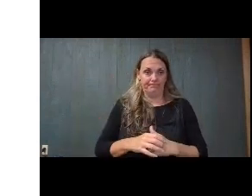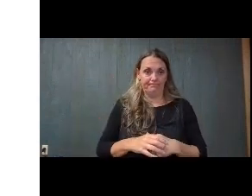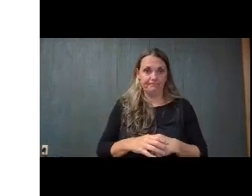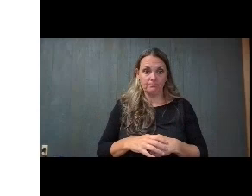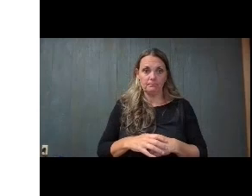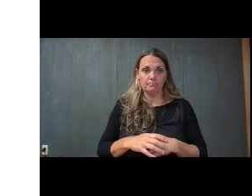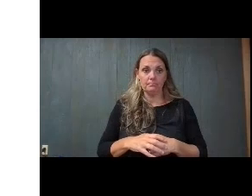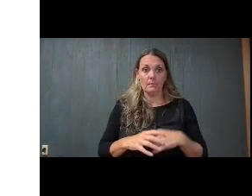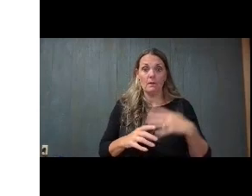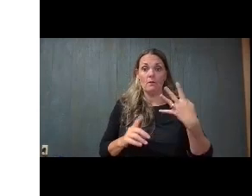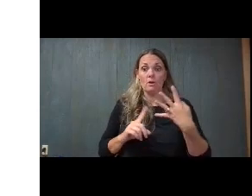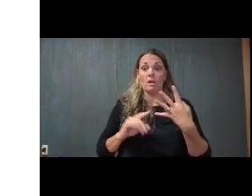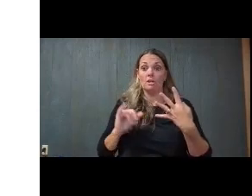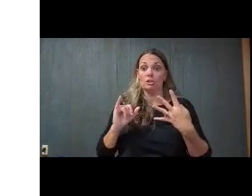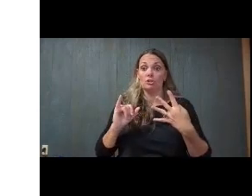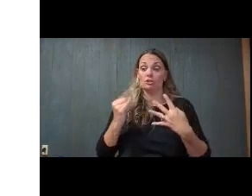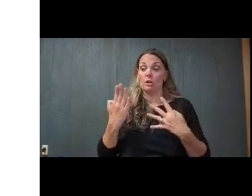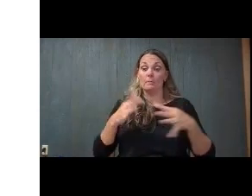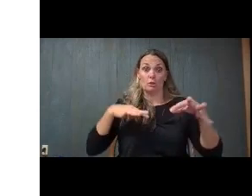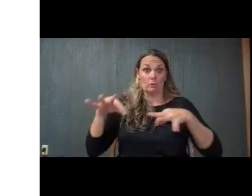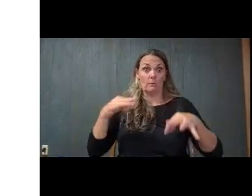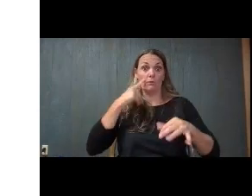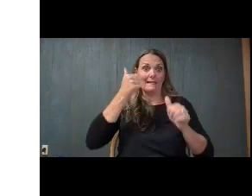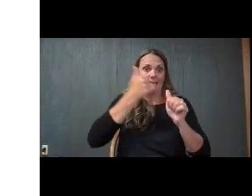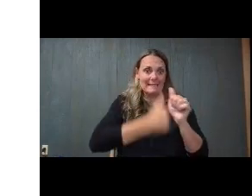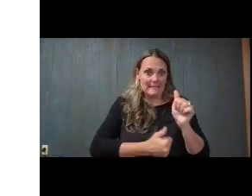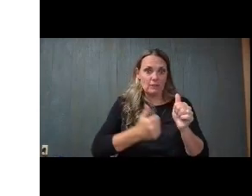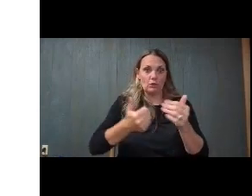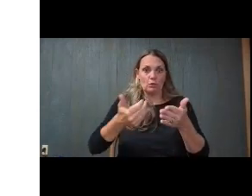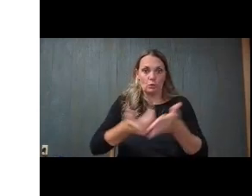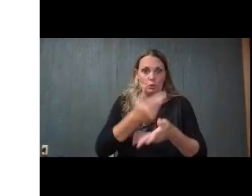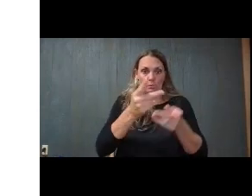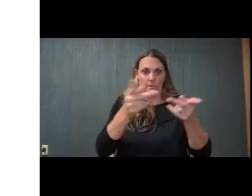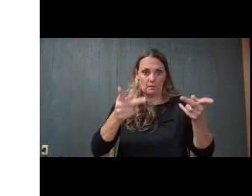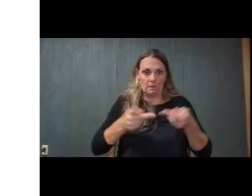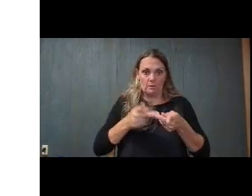Job description for each proposed new position funded through the project